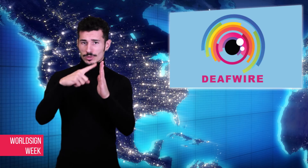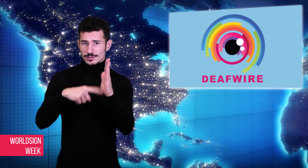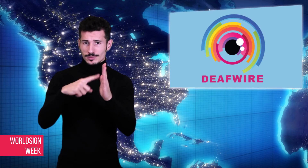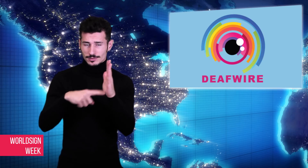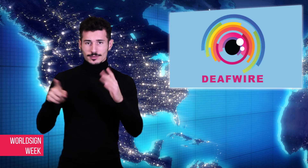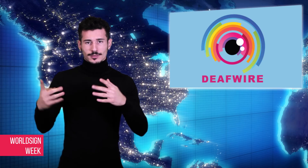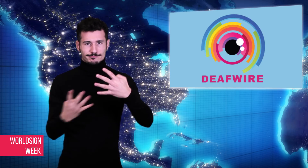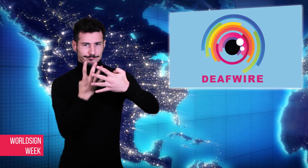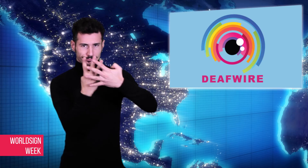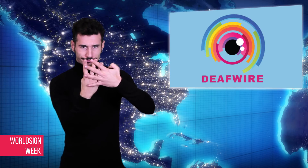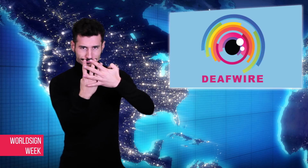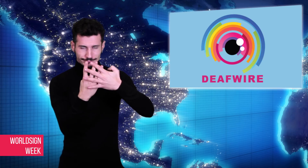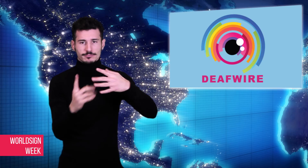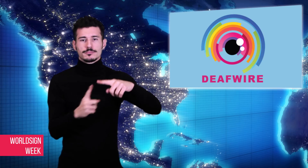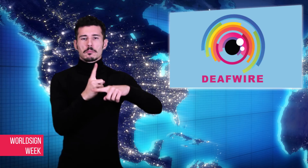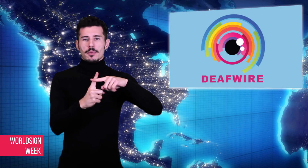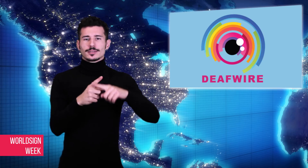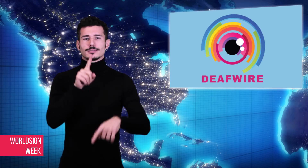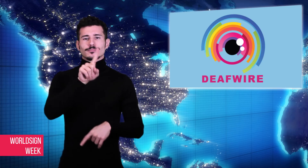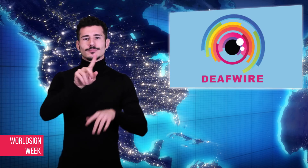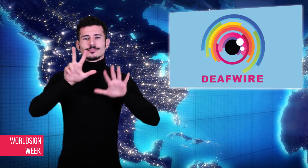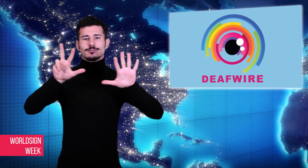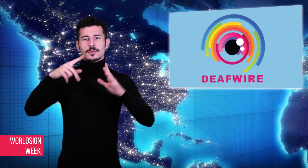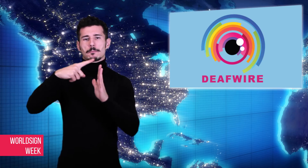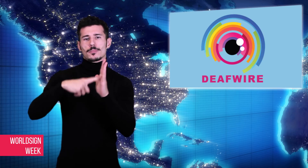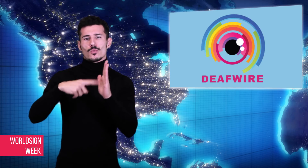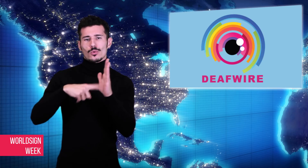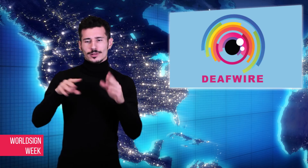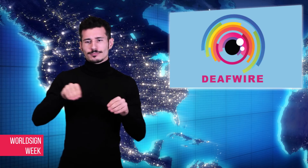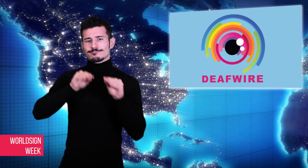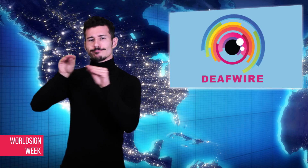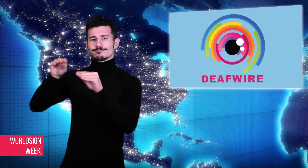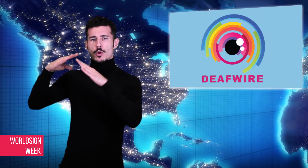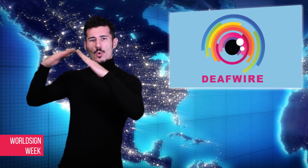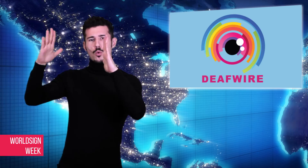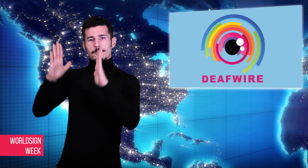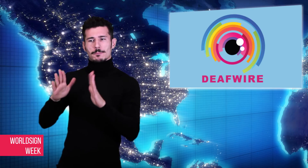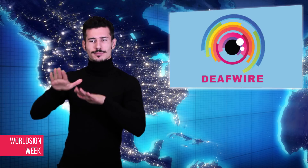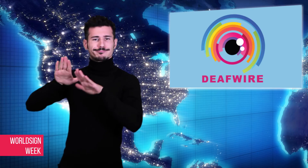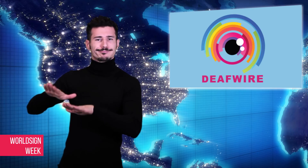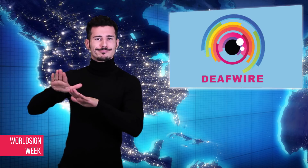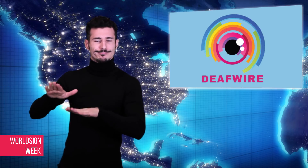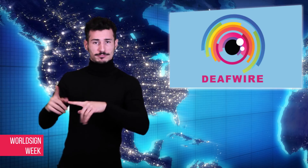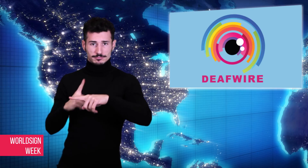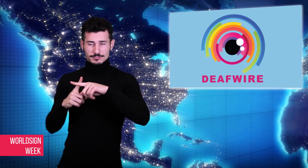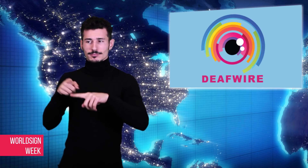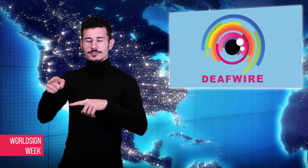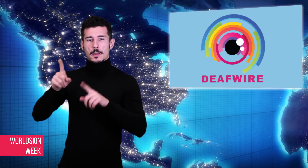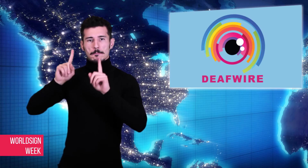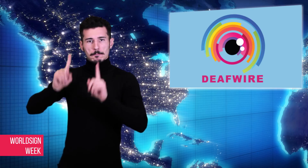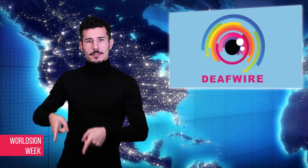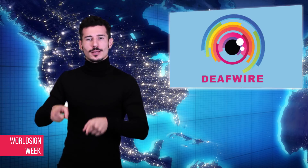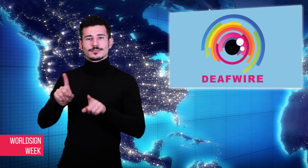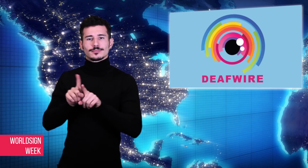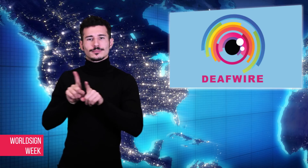health issues. If Ryan violates probation, he would be